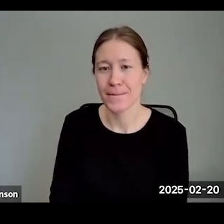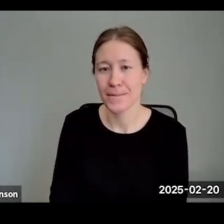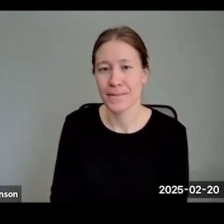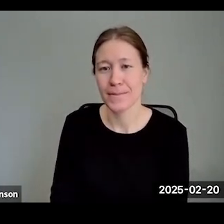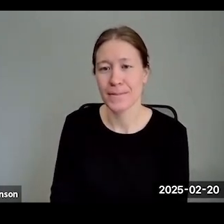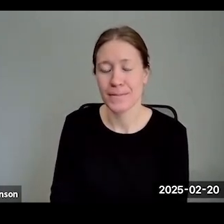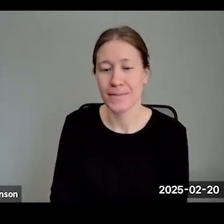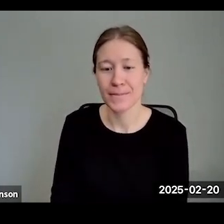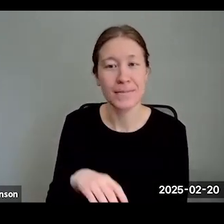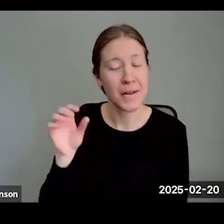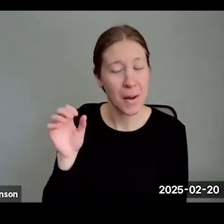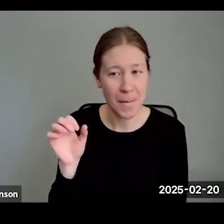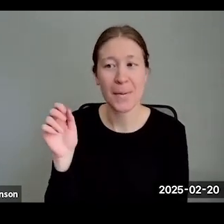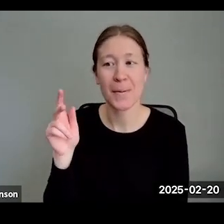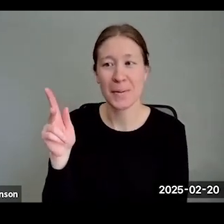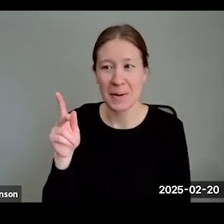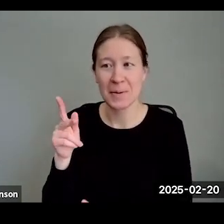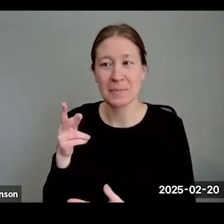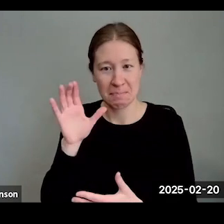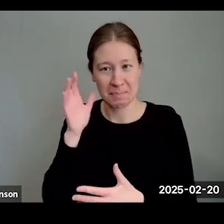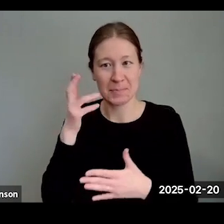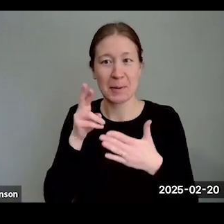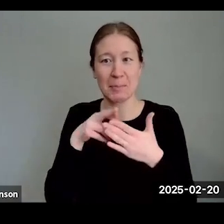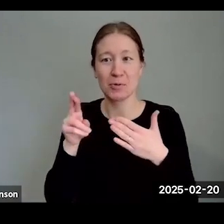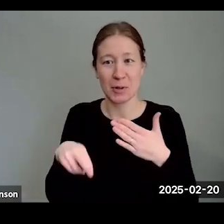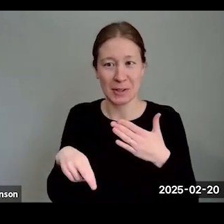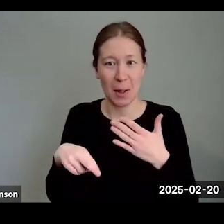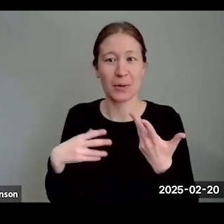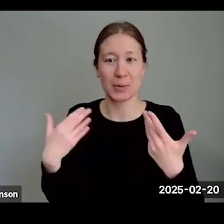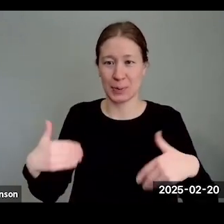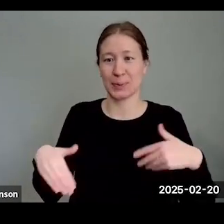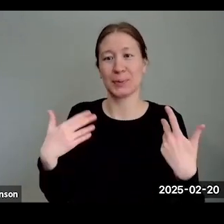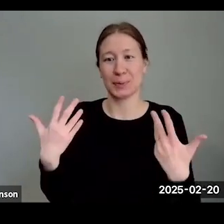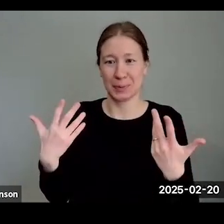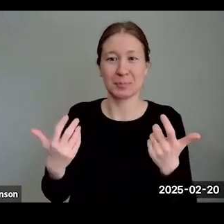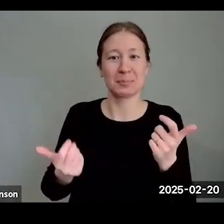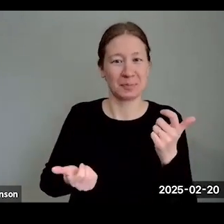Okay, it looks like our results are overwhelmingly correct.